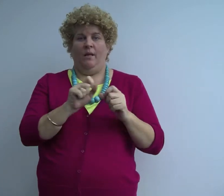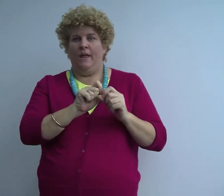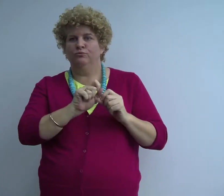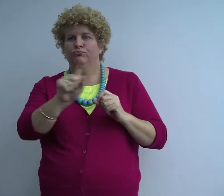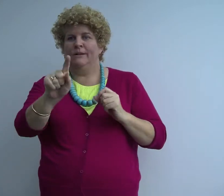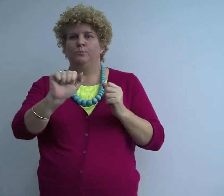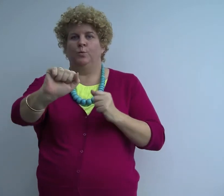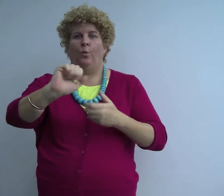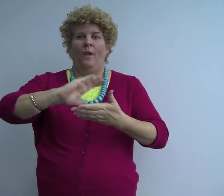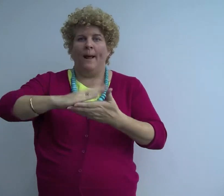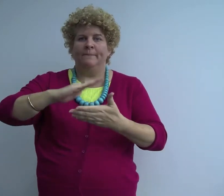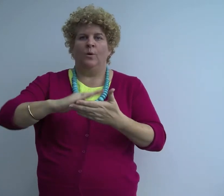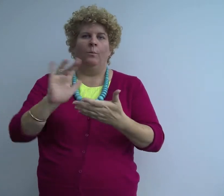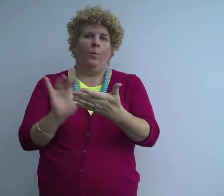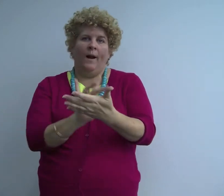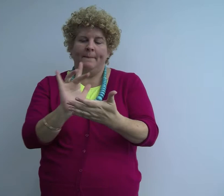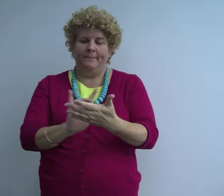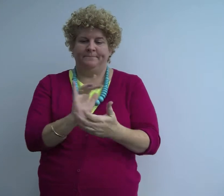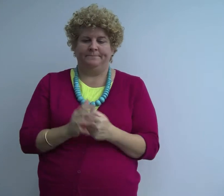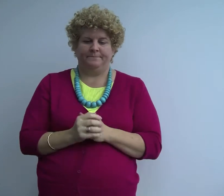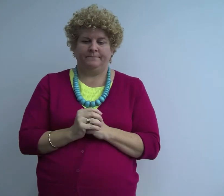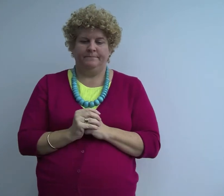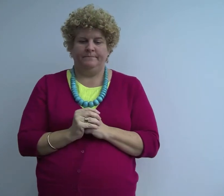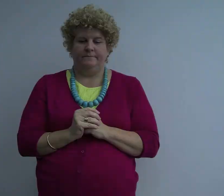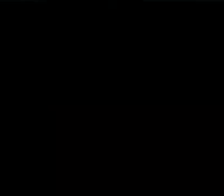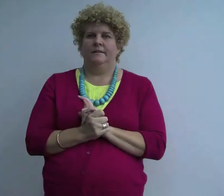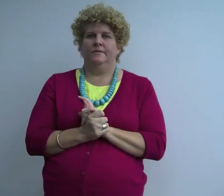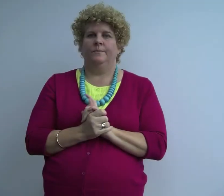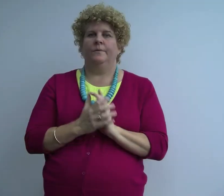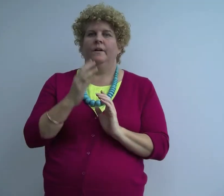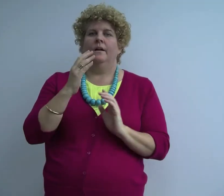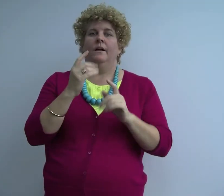Those captions will be streamed as text for you to read live on your laptop or tablet.